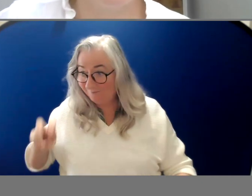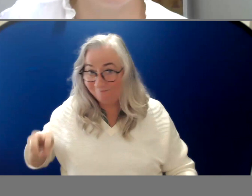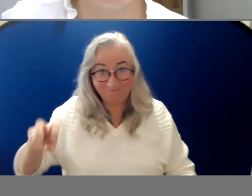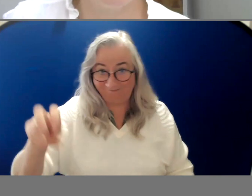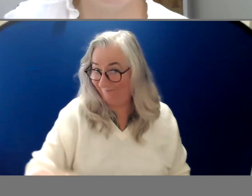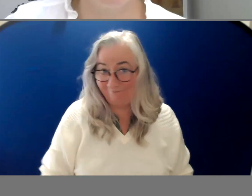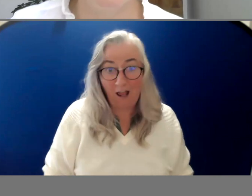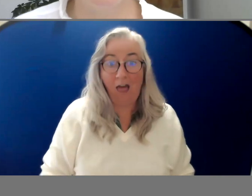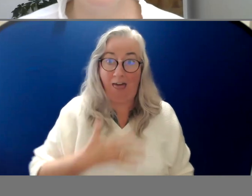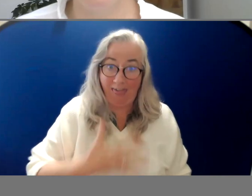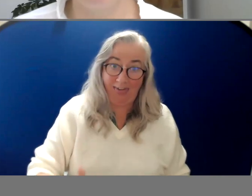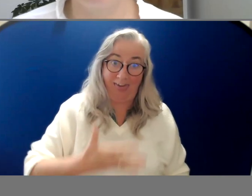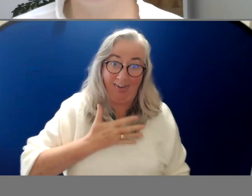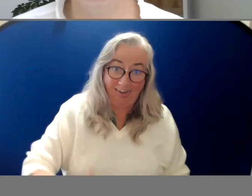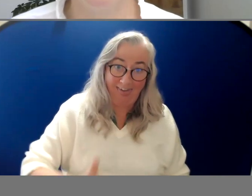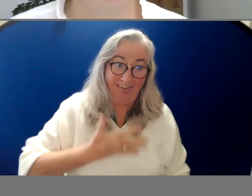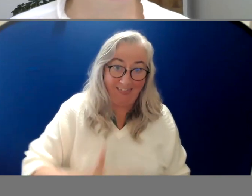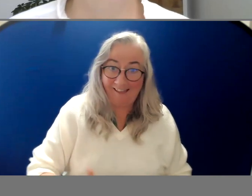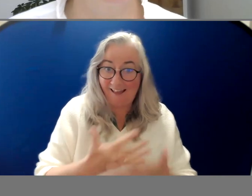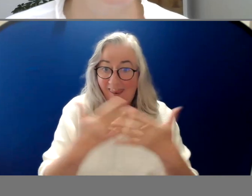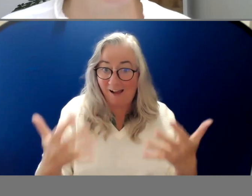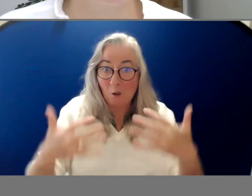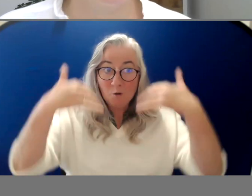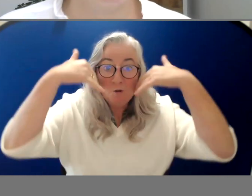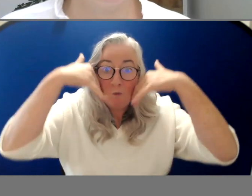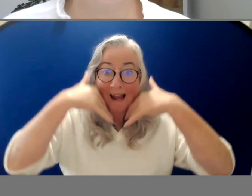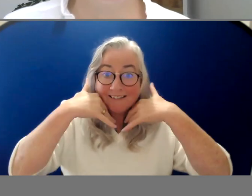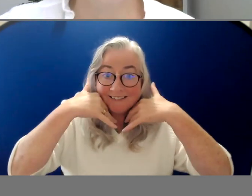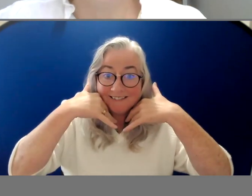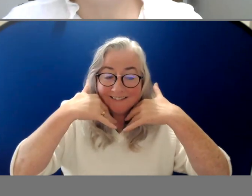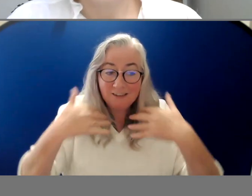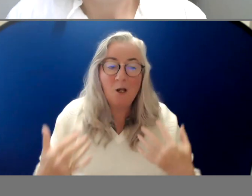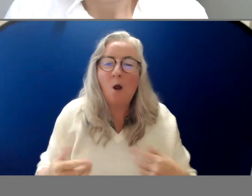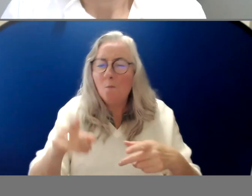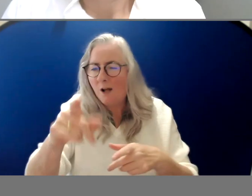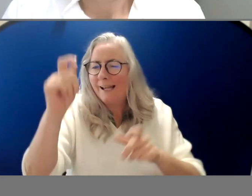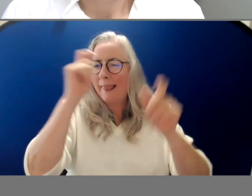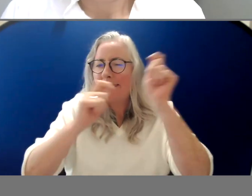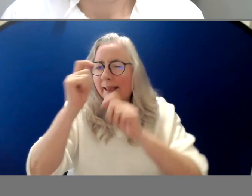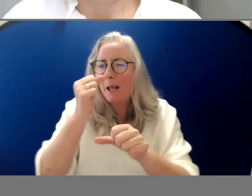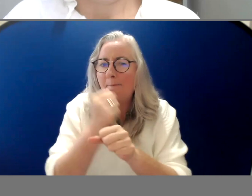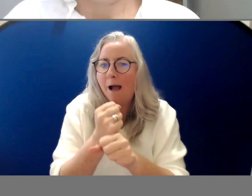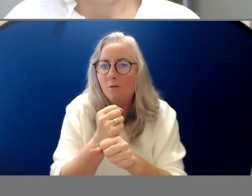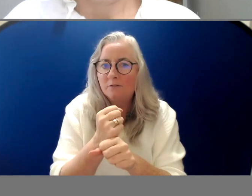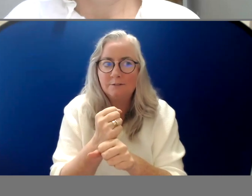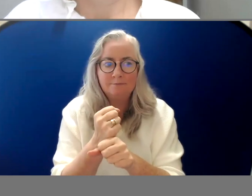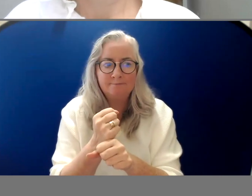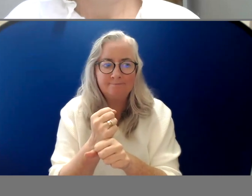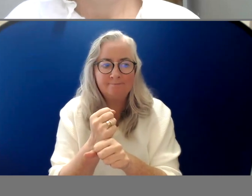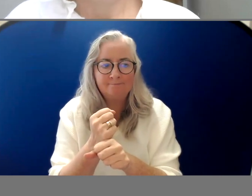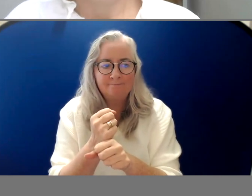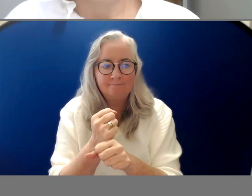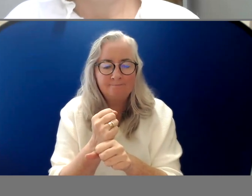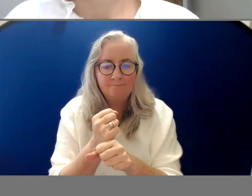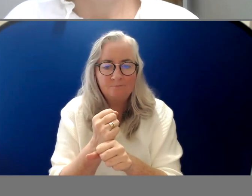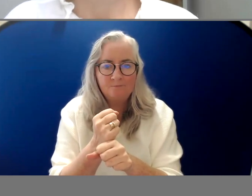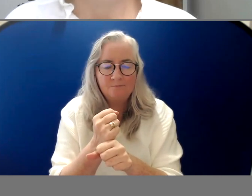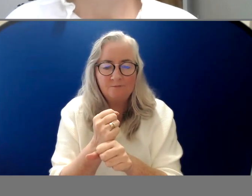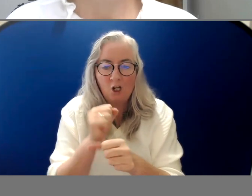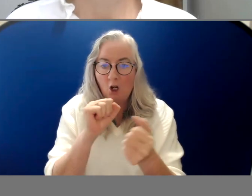lot of huffing and puffing and sweating but if you think about the change in in your centre gravity